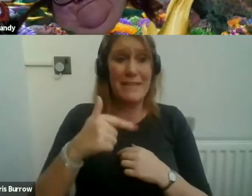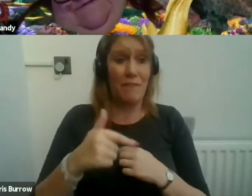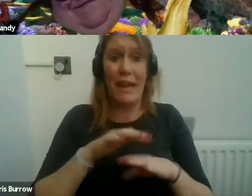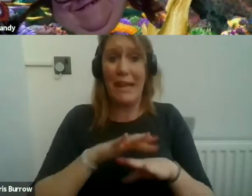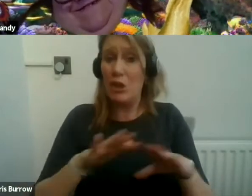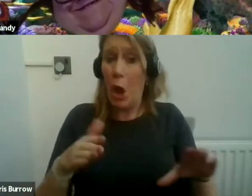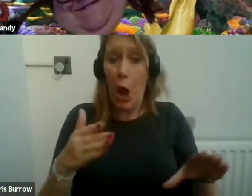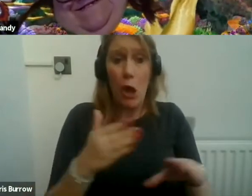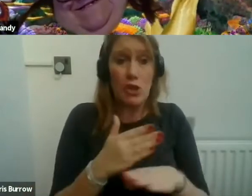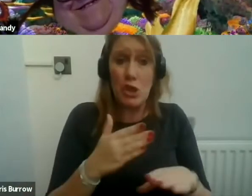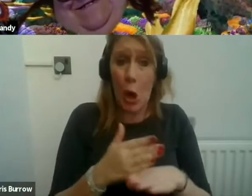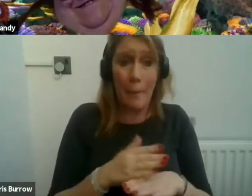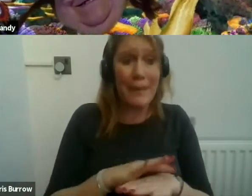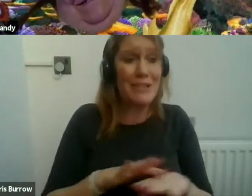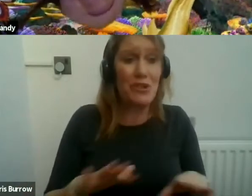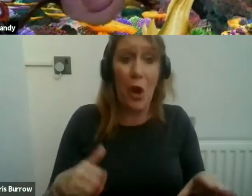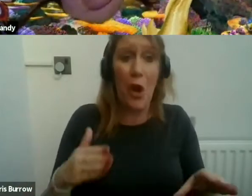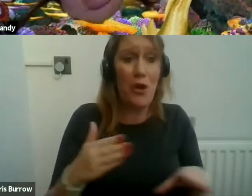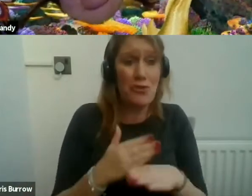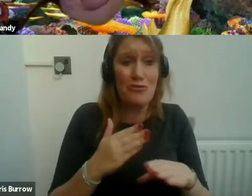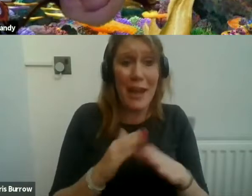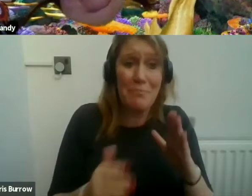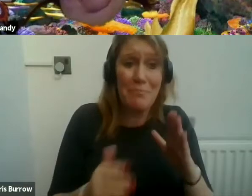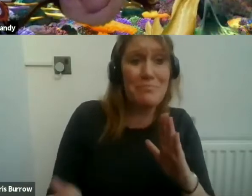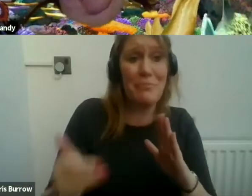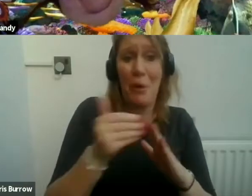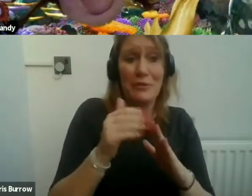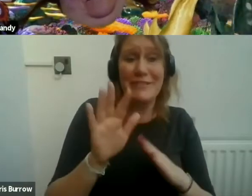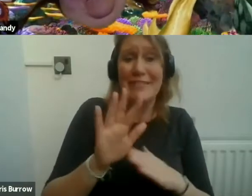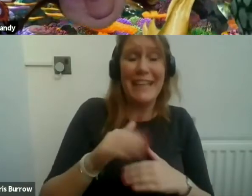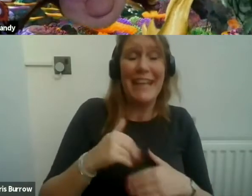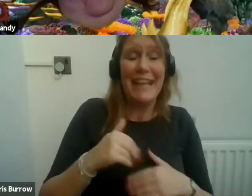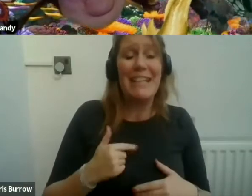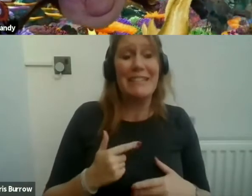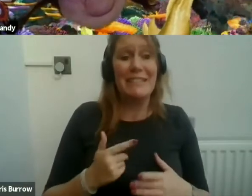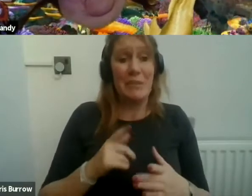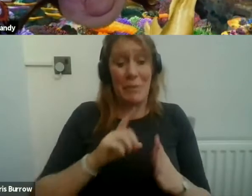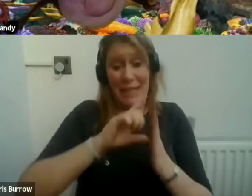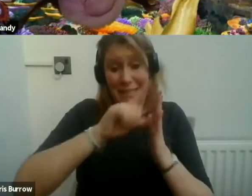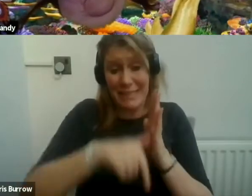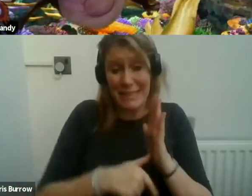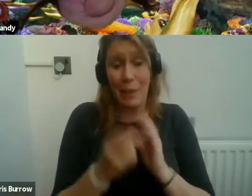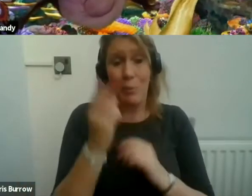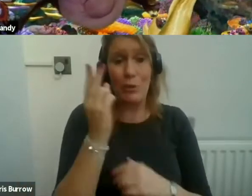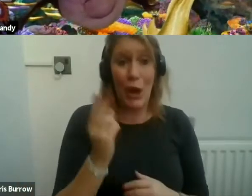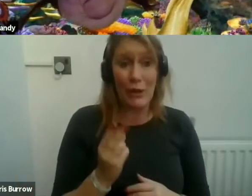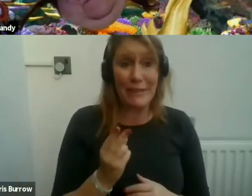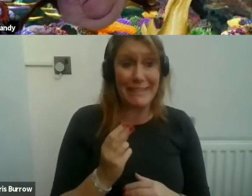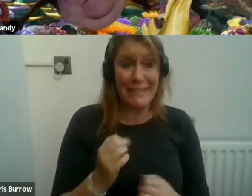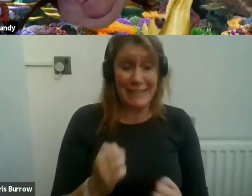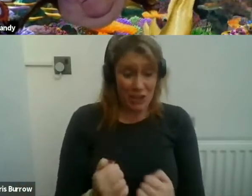it's not a career move, to be a disabled artist. And but it's really important